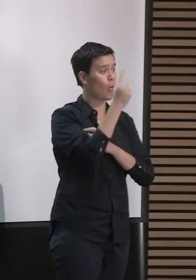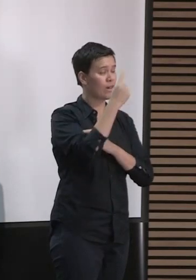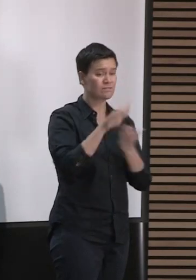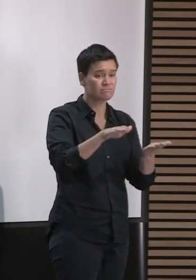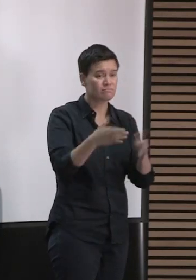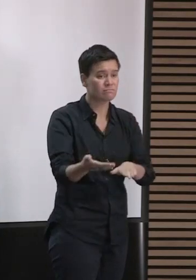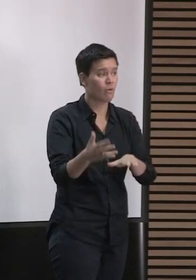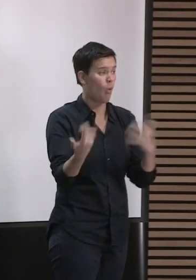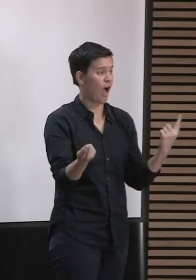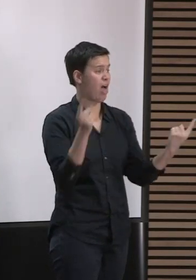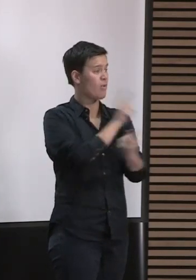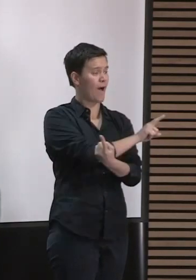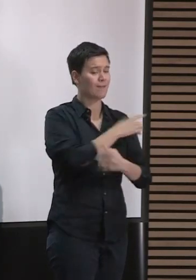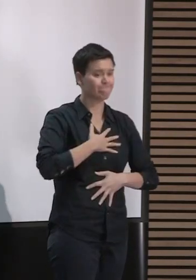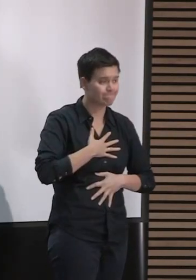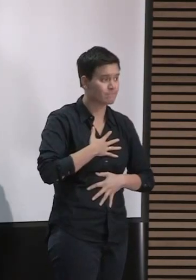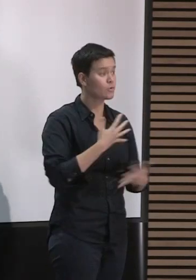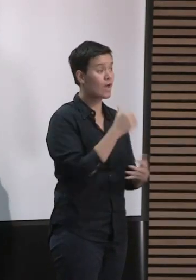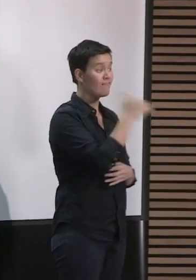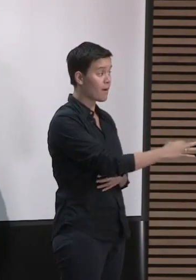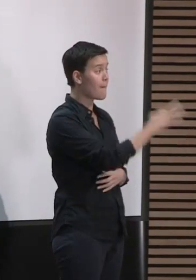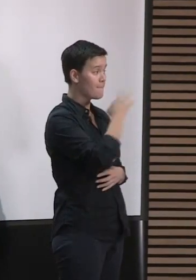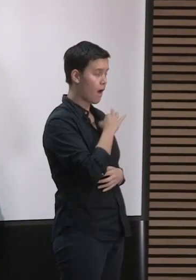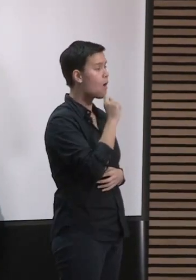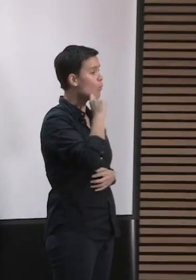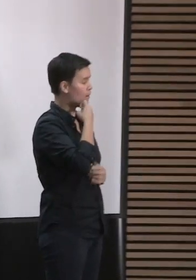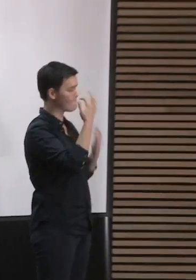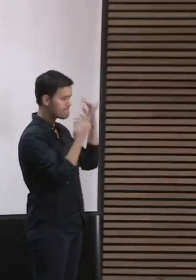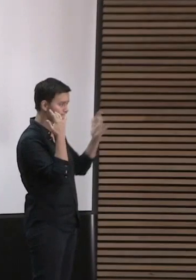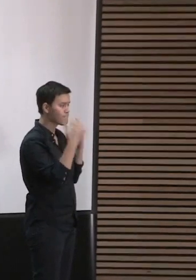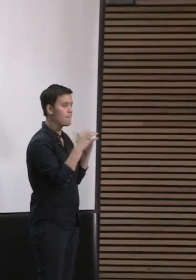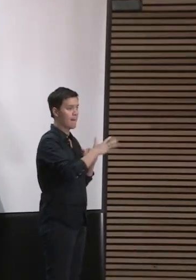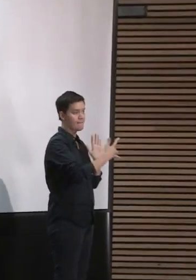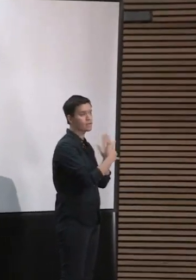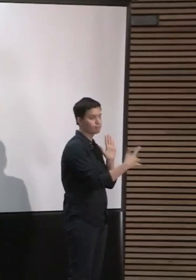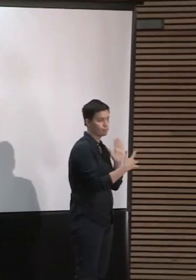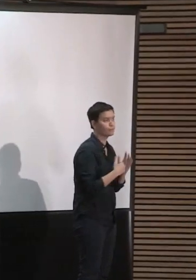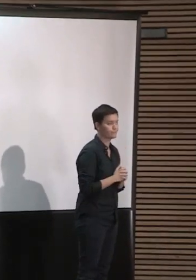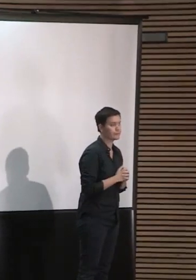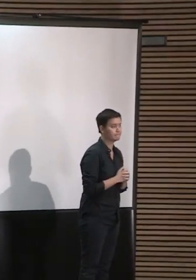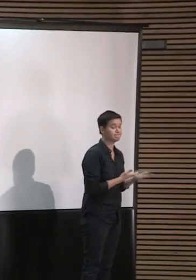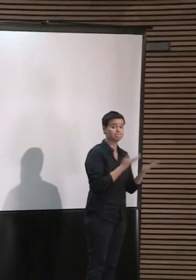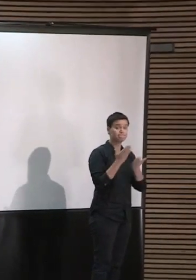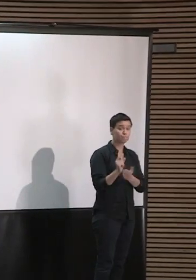are in morning or want to visit dying loved ones and we will consider any applications